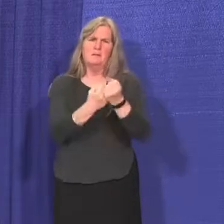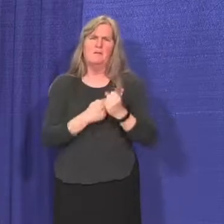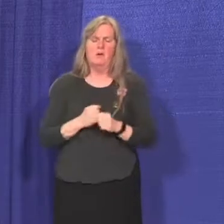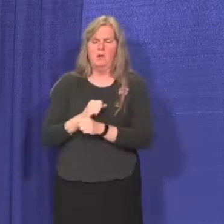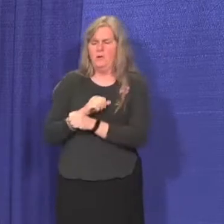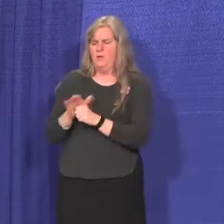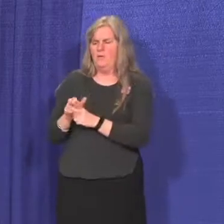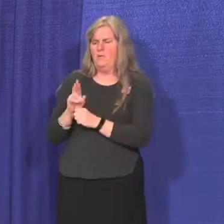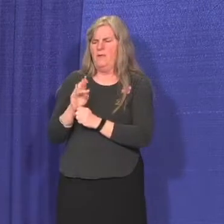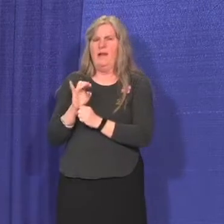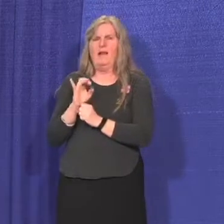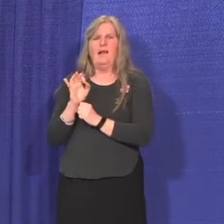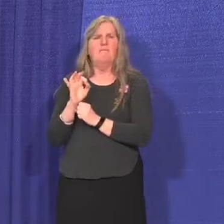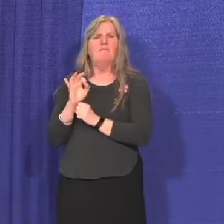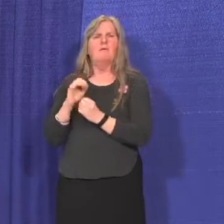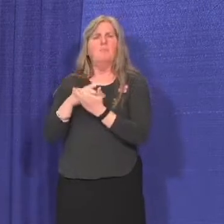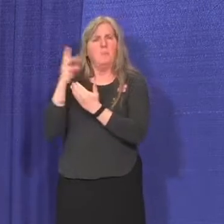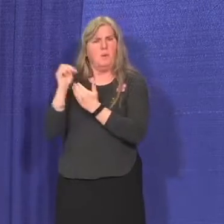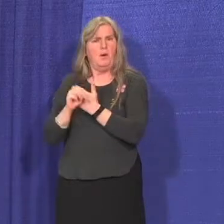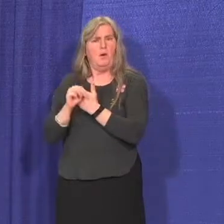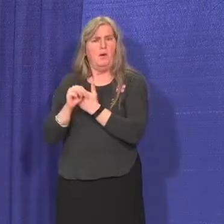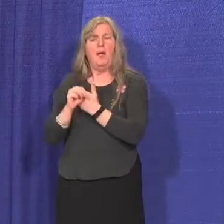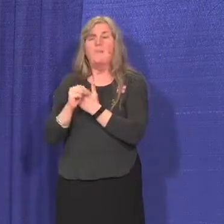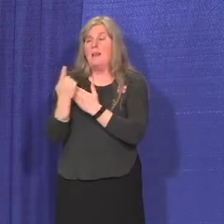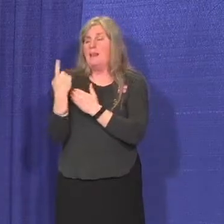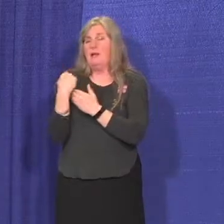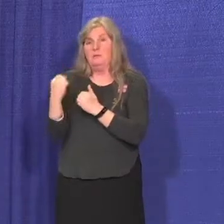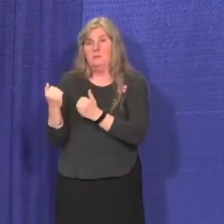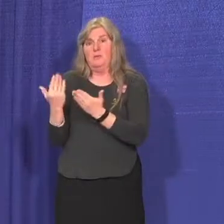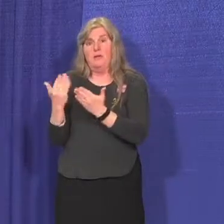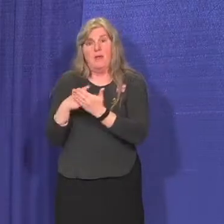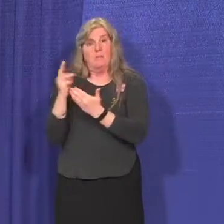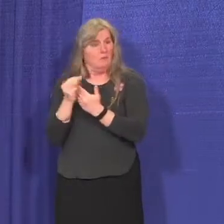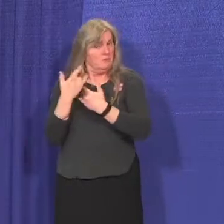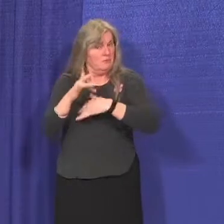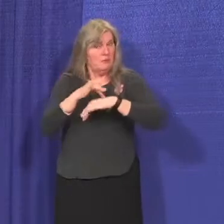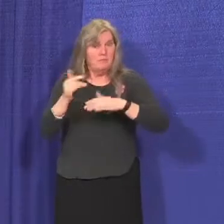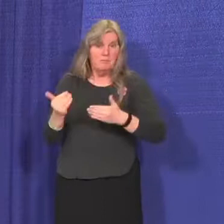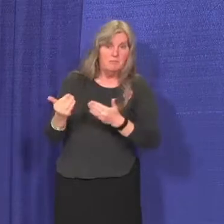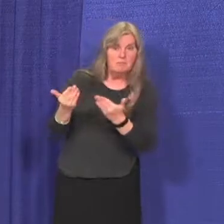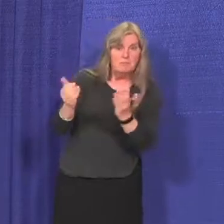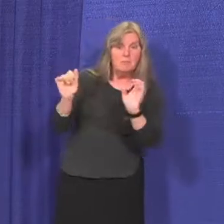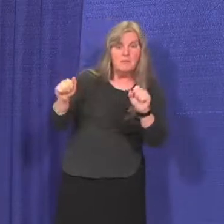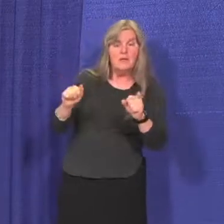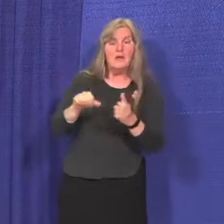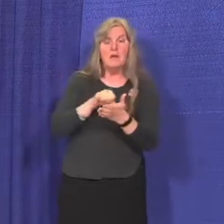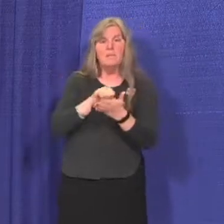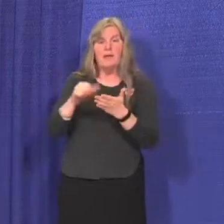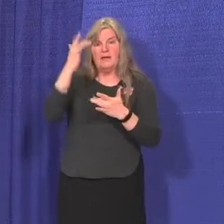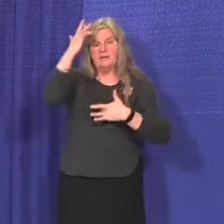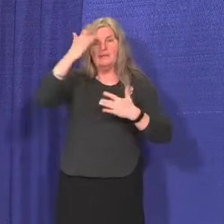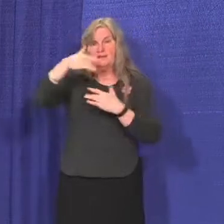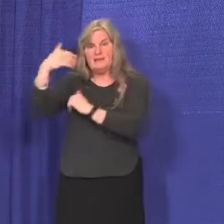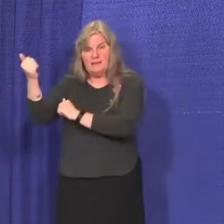amazing community. We need to dig deep and keep going. Our government is here to